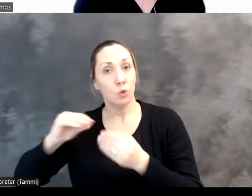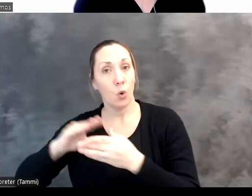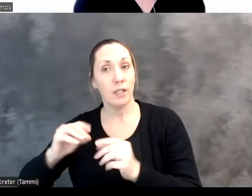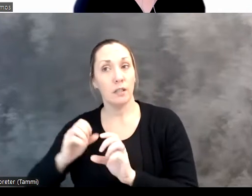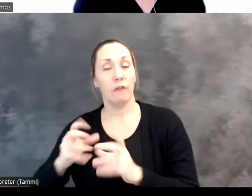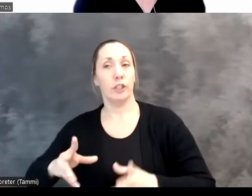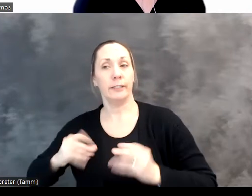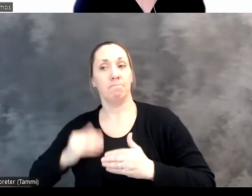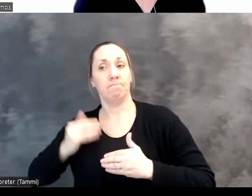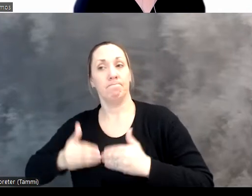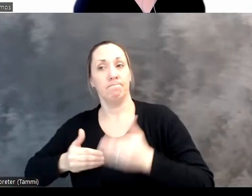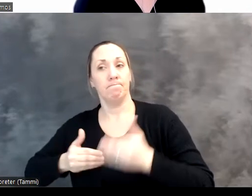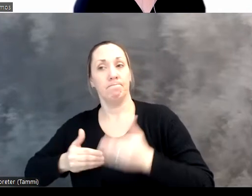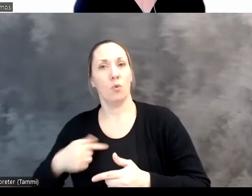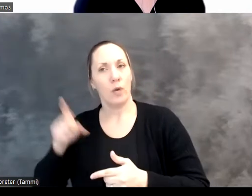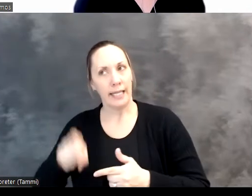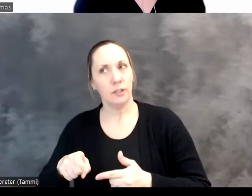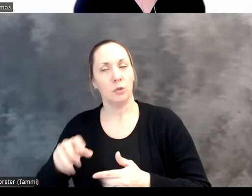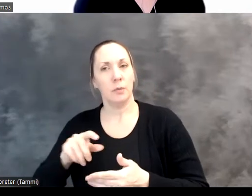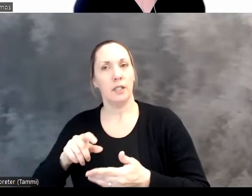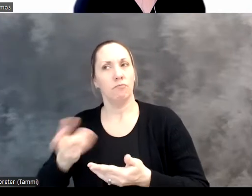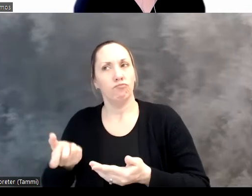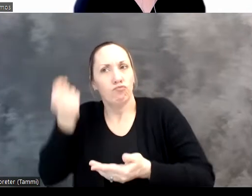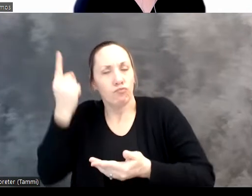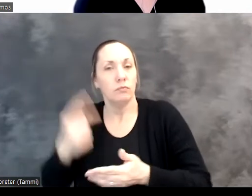we can do. Those stories of making